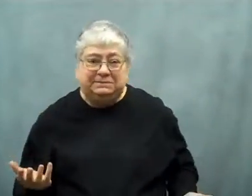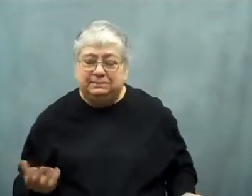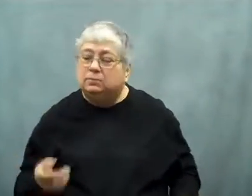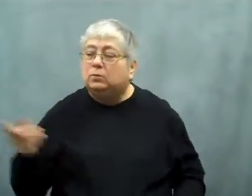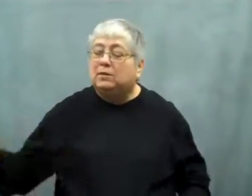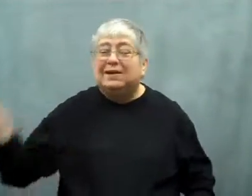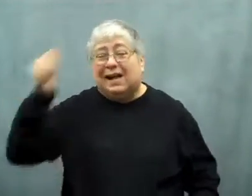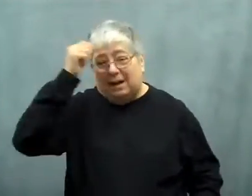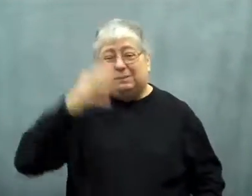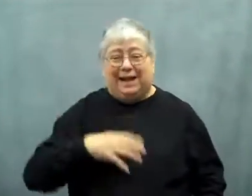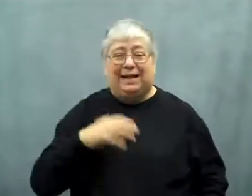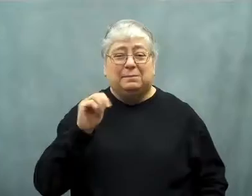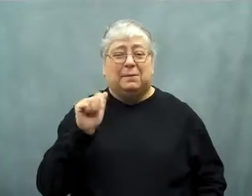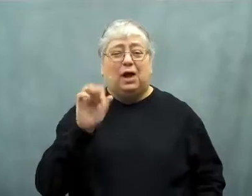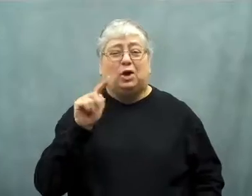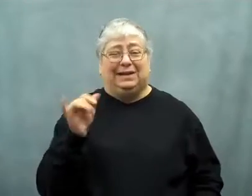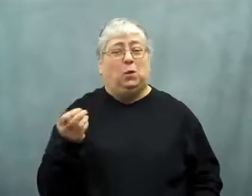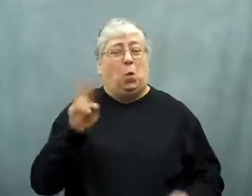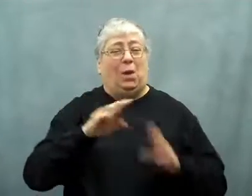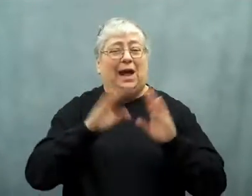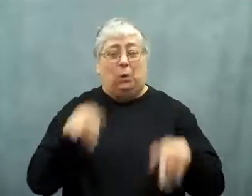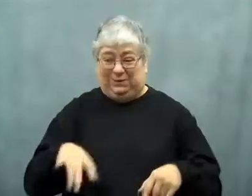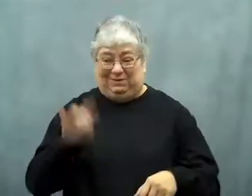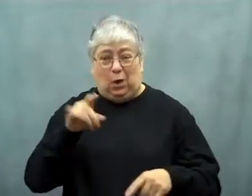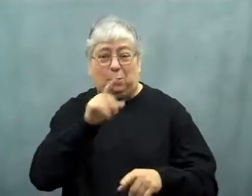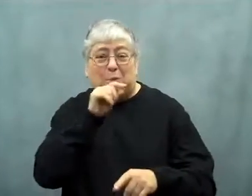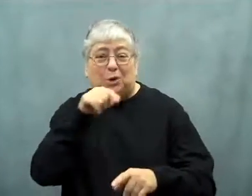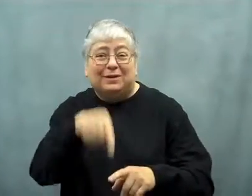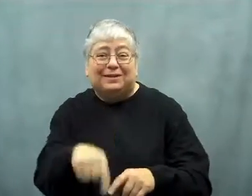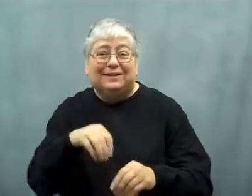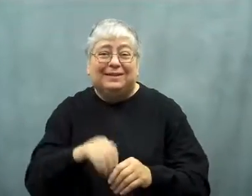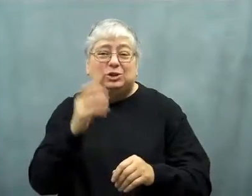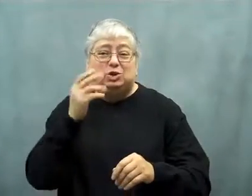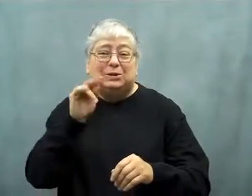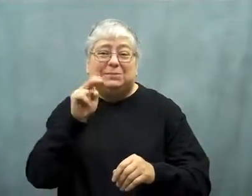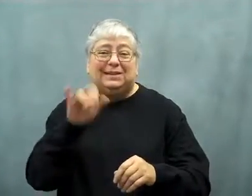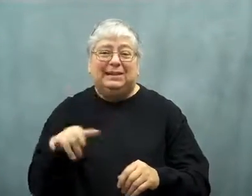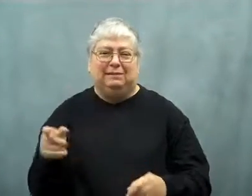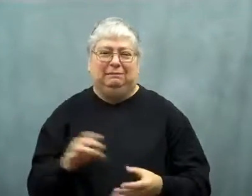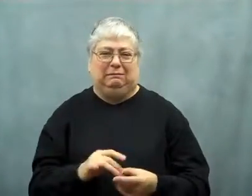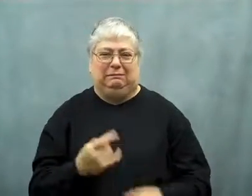The owner of the house who found the bird, Martin,